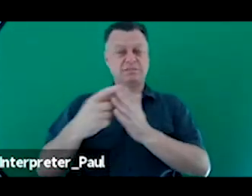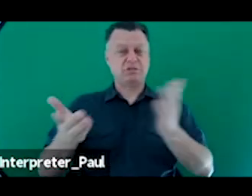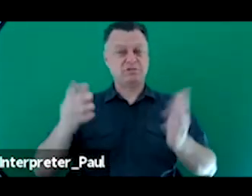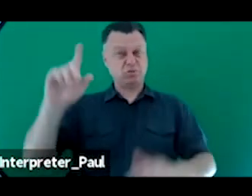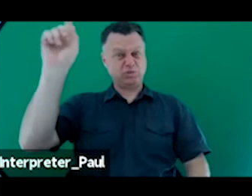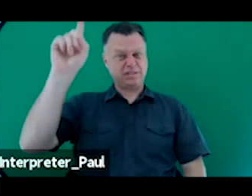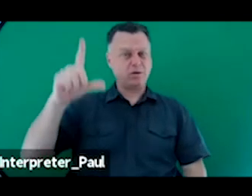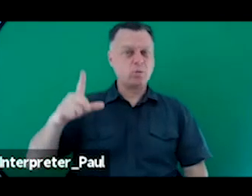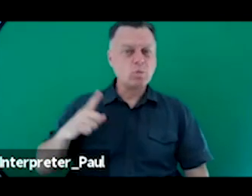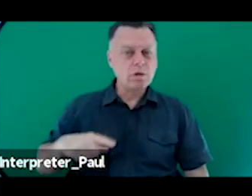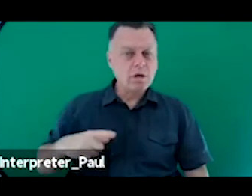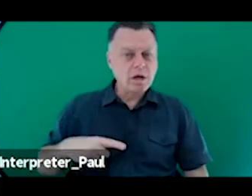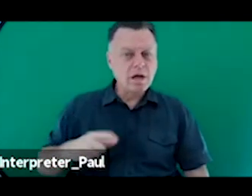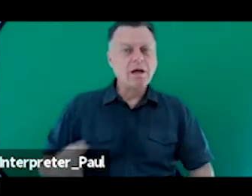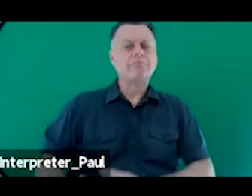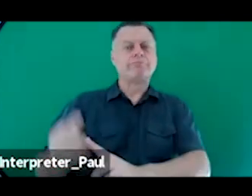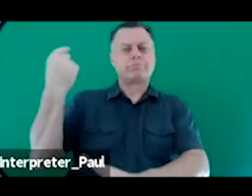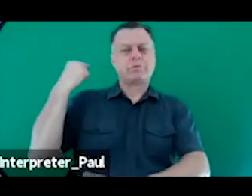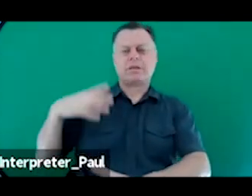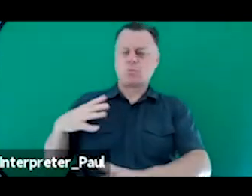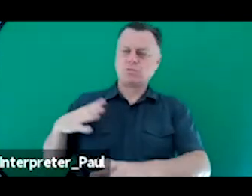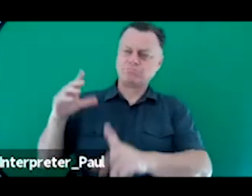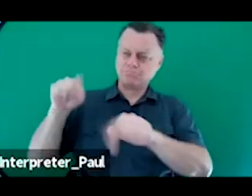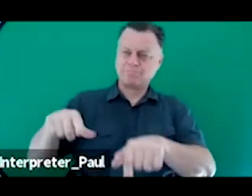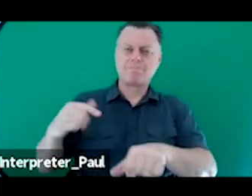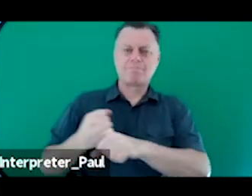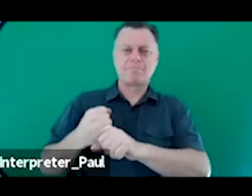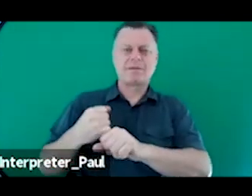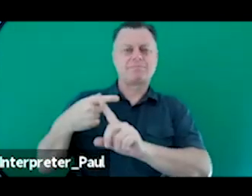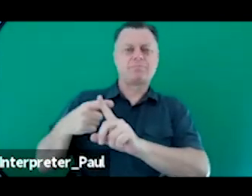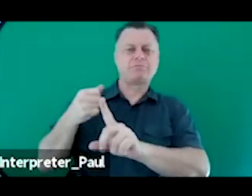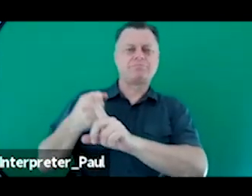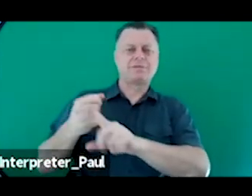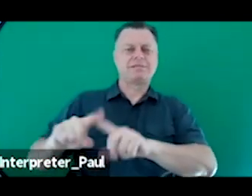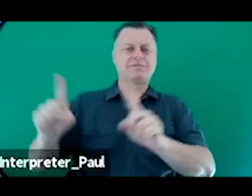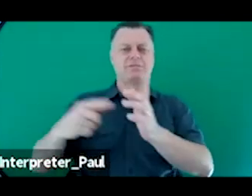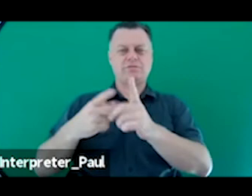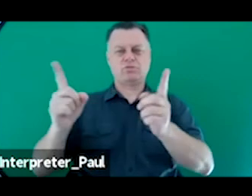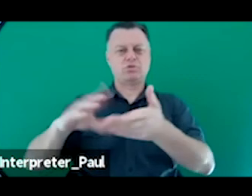because they wanted to make a difference in the lives of students, and because they saw that there